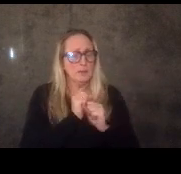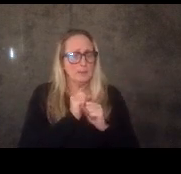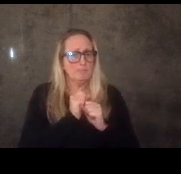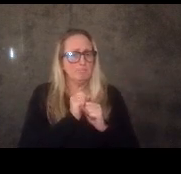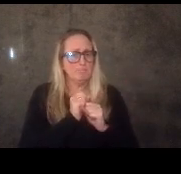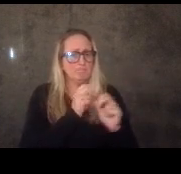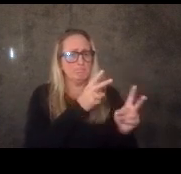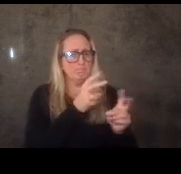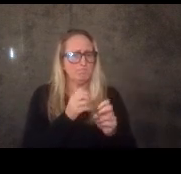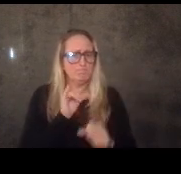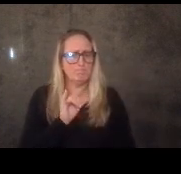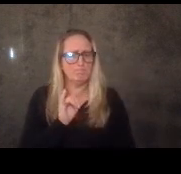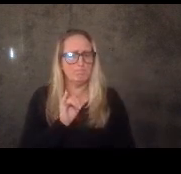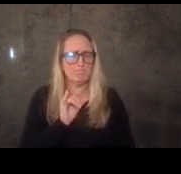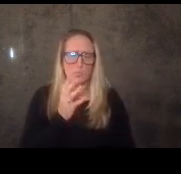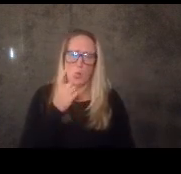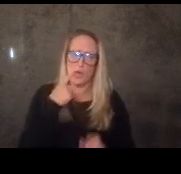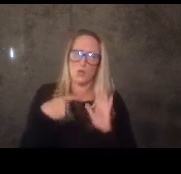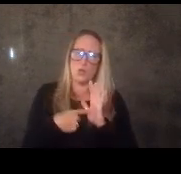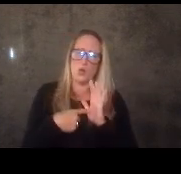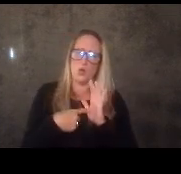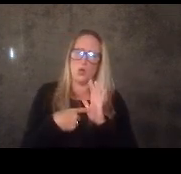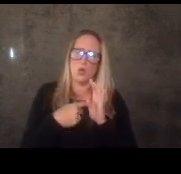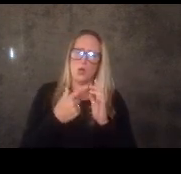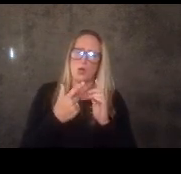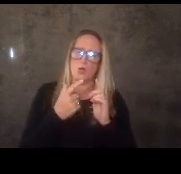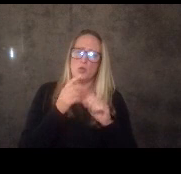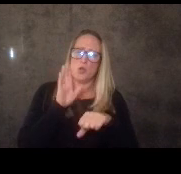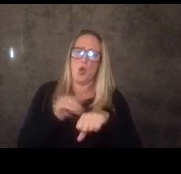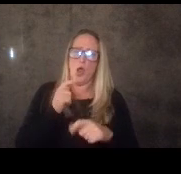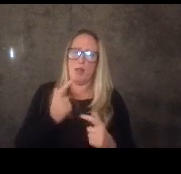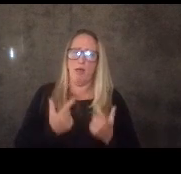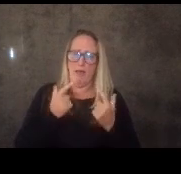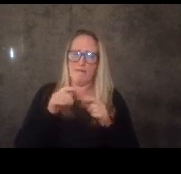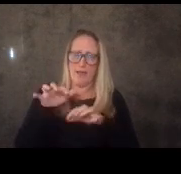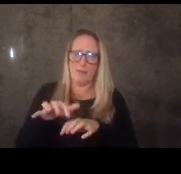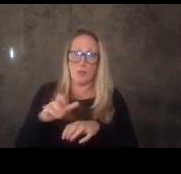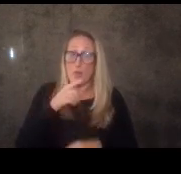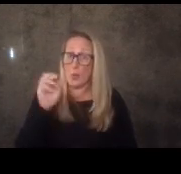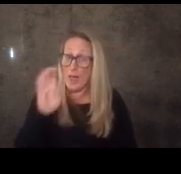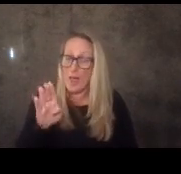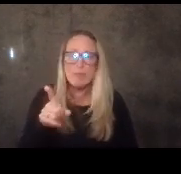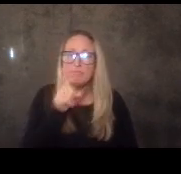Me, I want to show you guys the turn on live captions option which in the web app doesn't look like it's allowing me, but